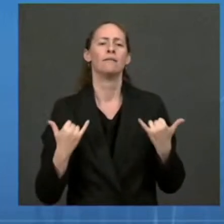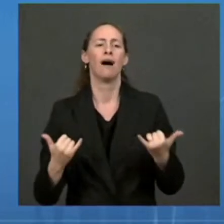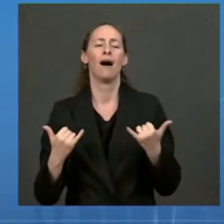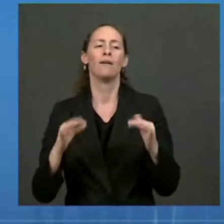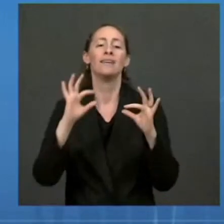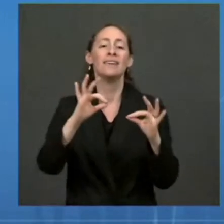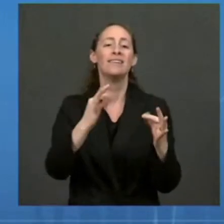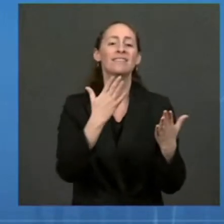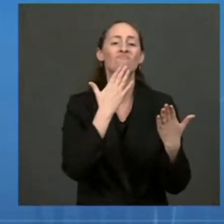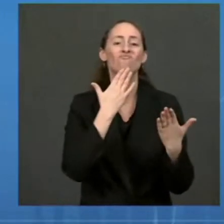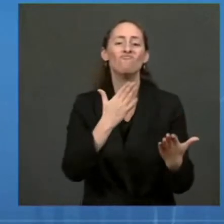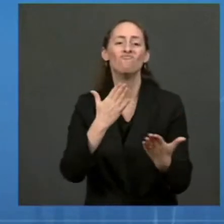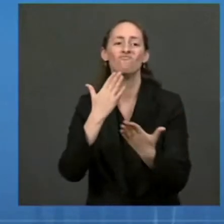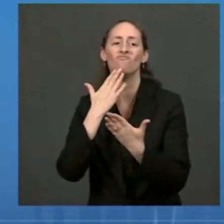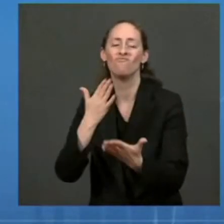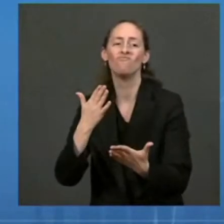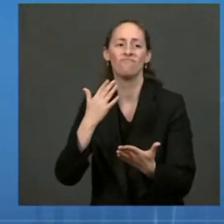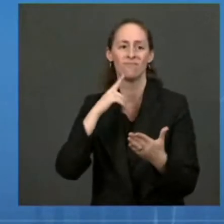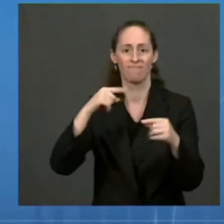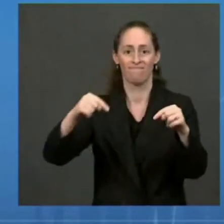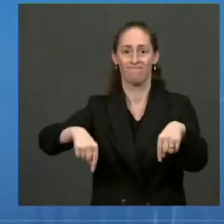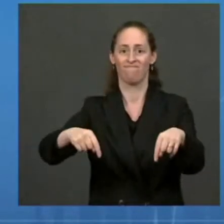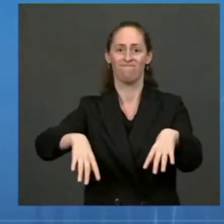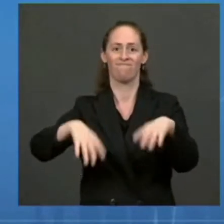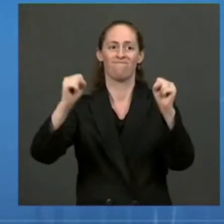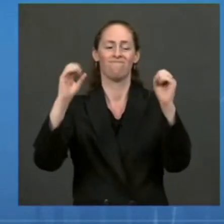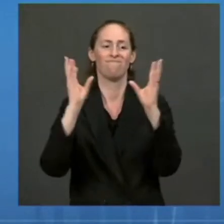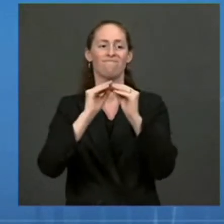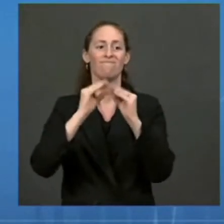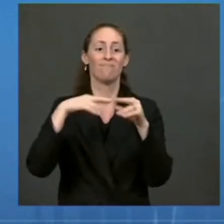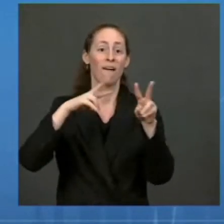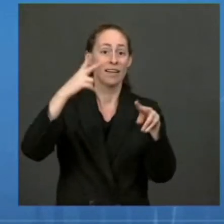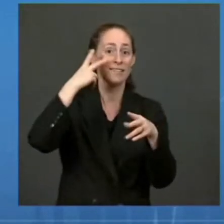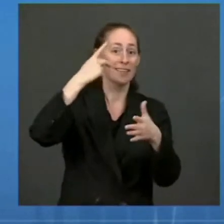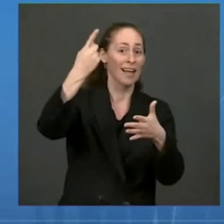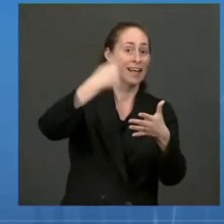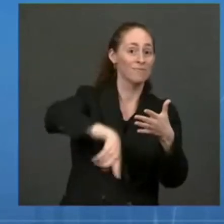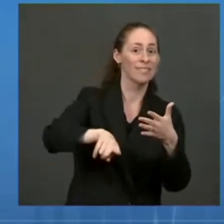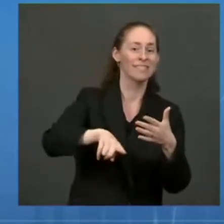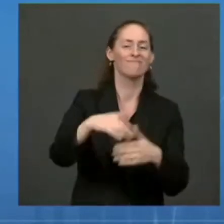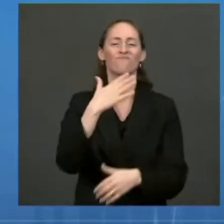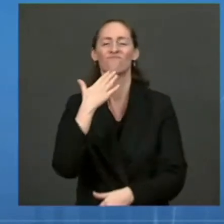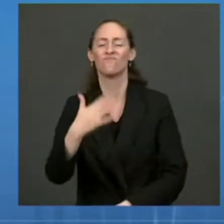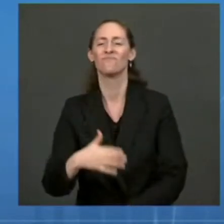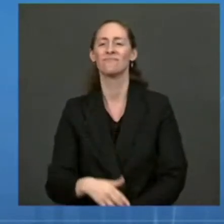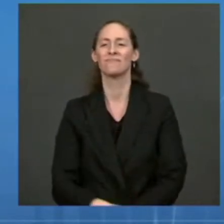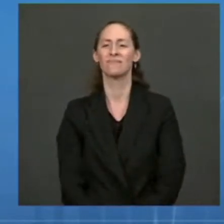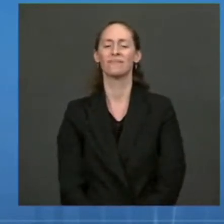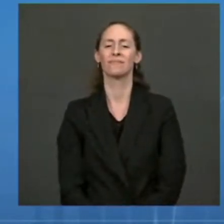WANT TO BE READY FOR MIKE WHATEVER DECISION THE AGENCY MAKES. THANK YOU FOR THE BRIEFING